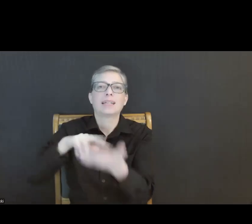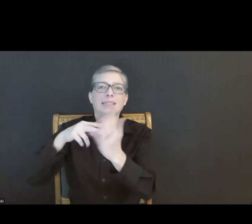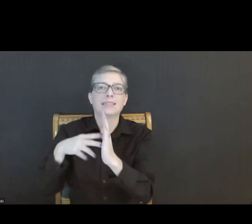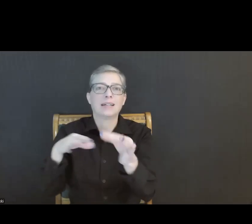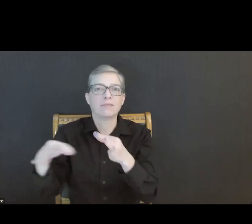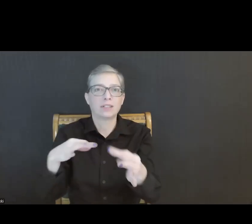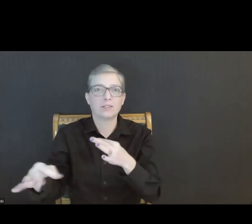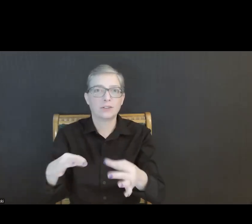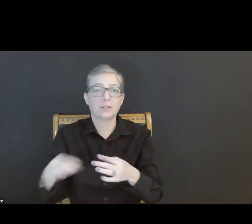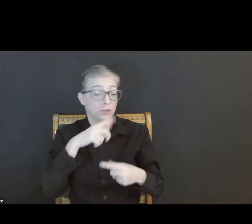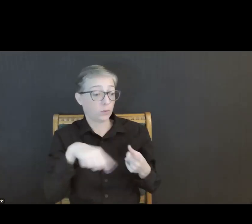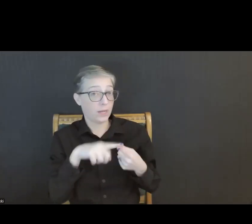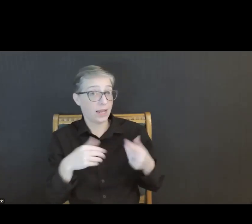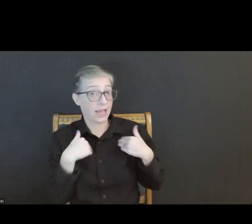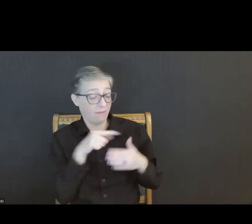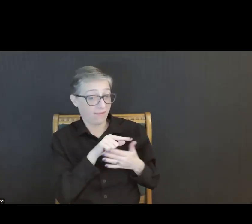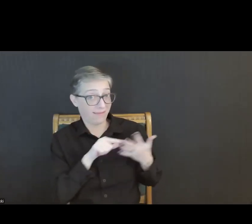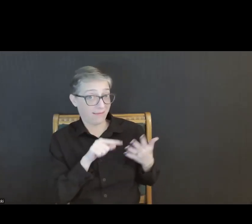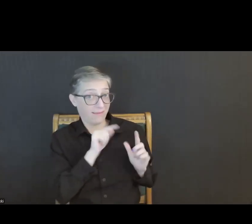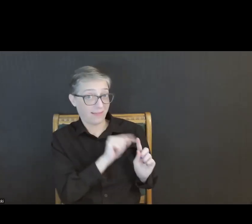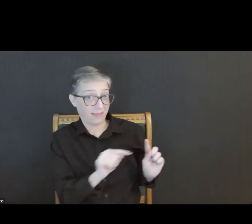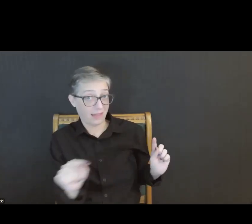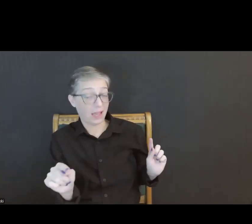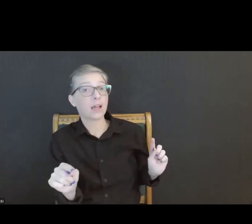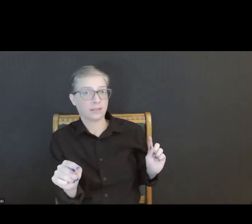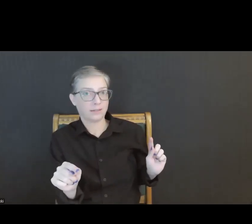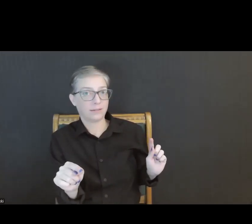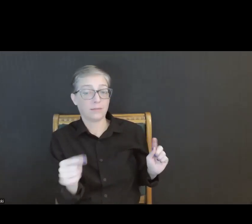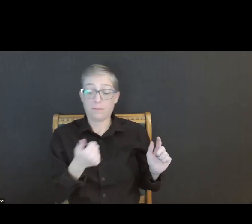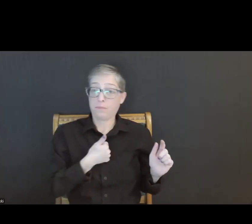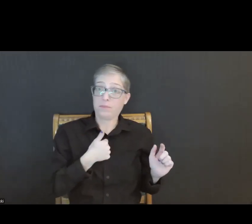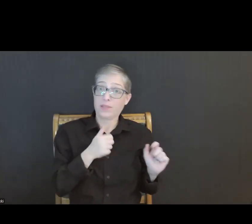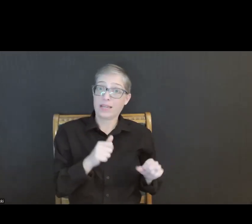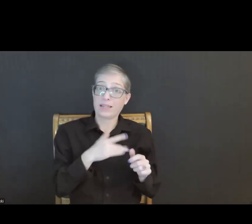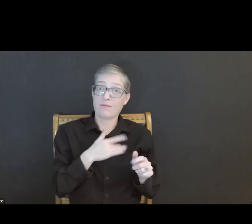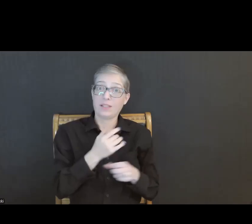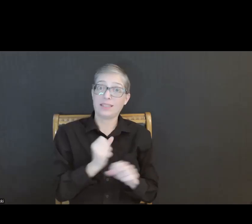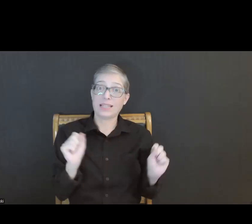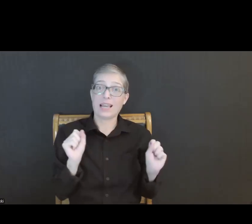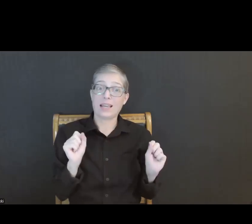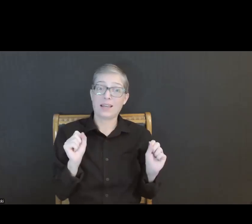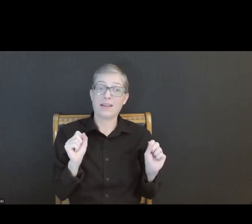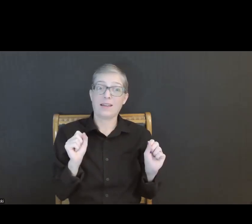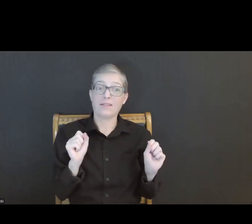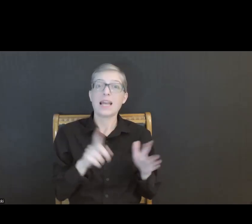pieces I can feel safe Within Myself and I think it does start there I have a strong sense of self